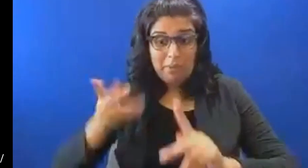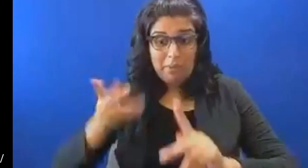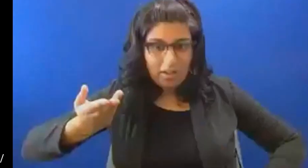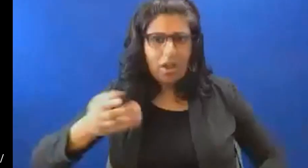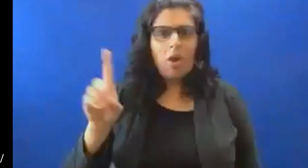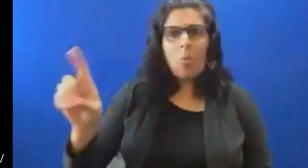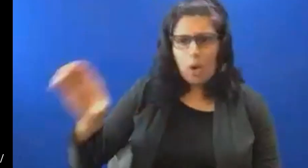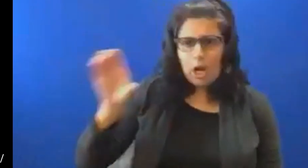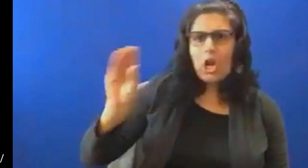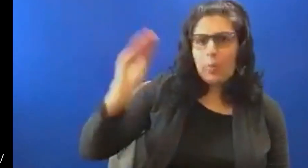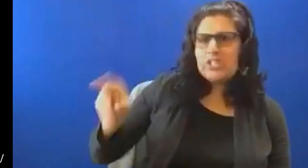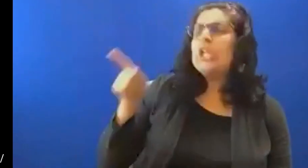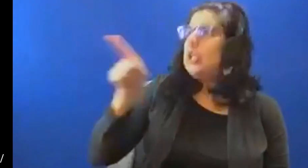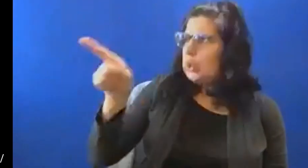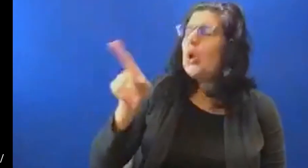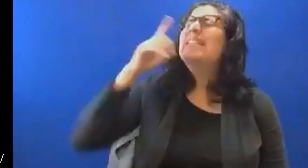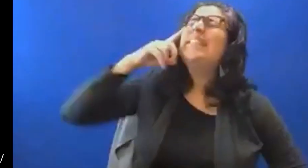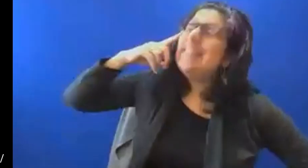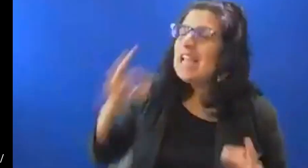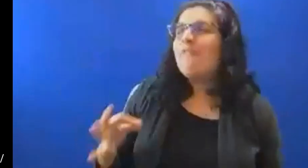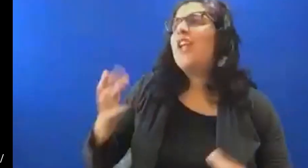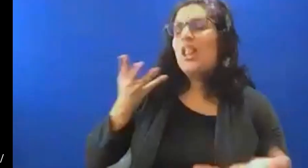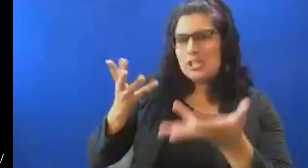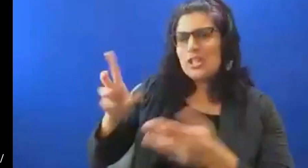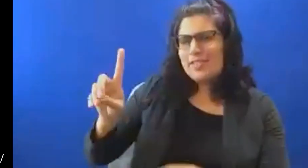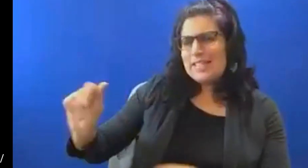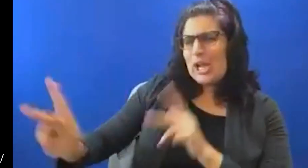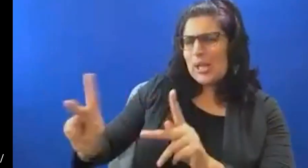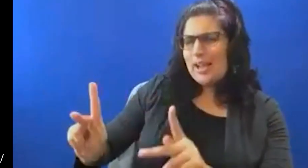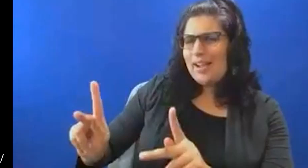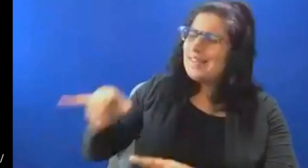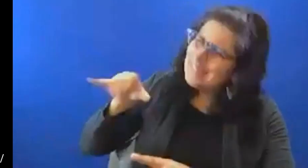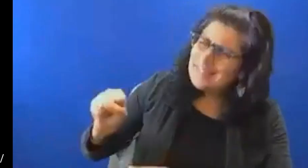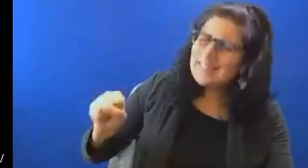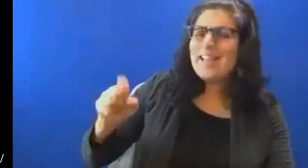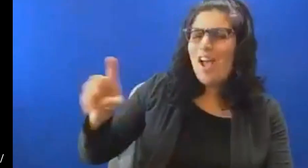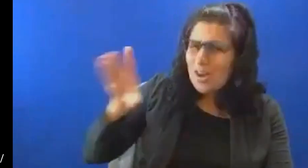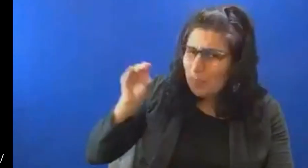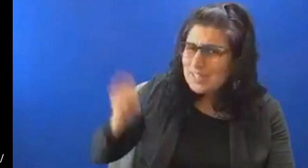serving disabled patrons, 100% disabled people are using your transportation systems, working